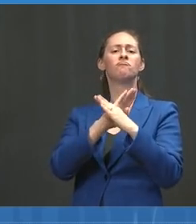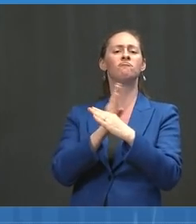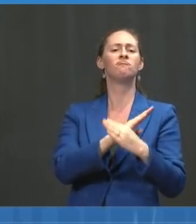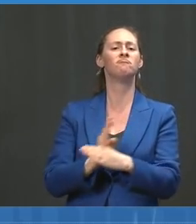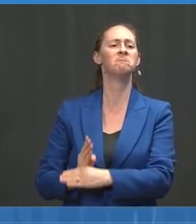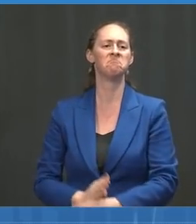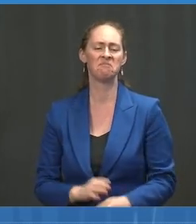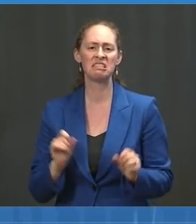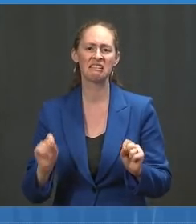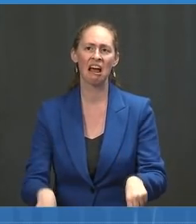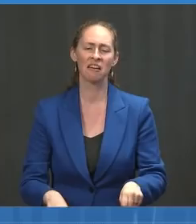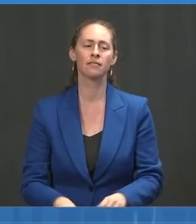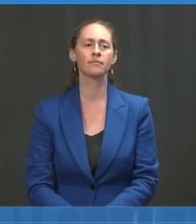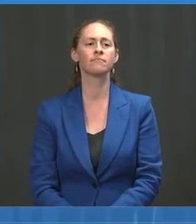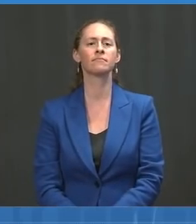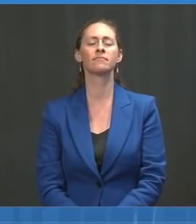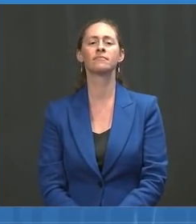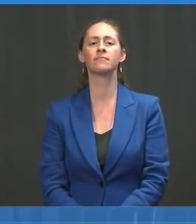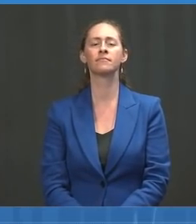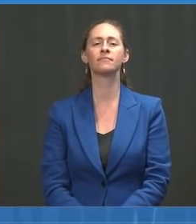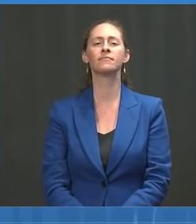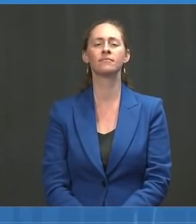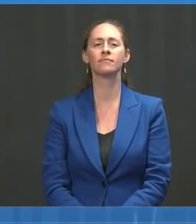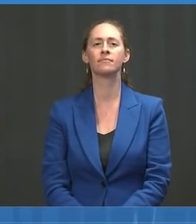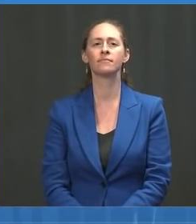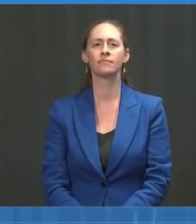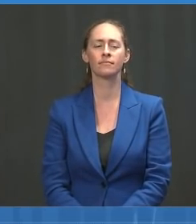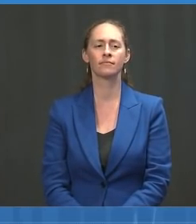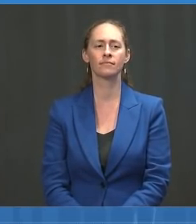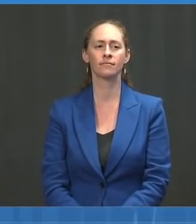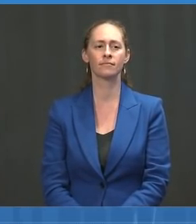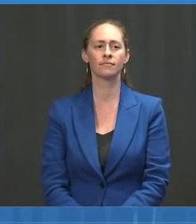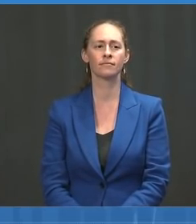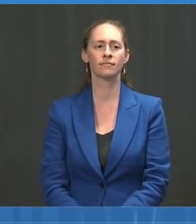So, let's look at what we have. We have three anti-SARS-CoV-2